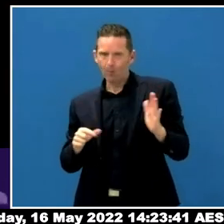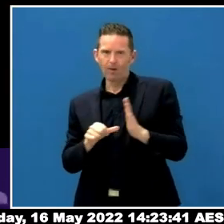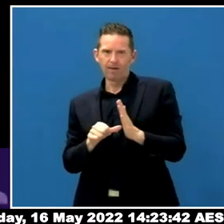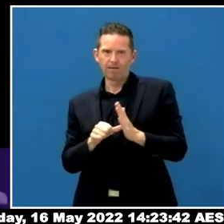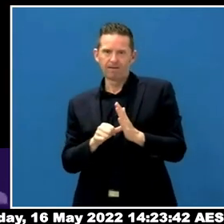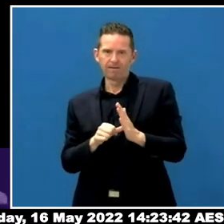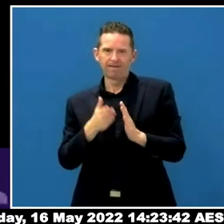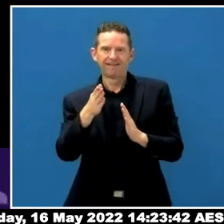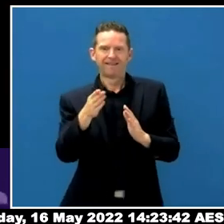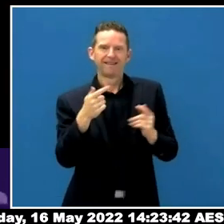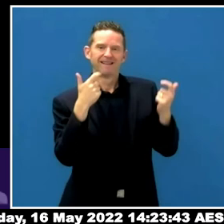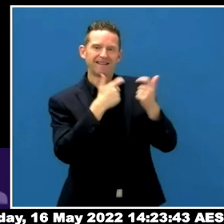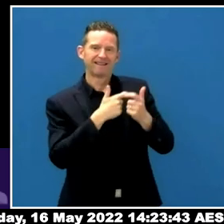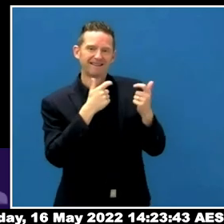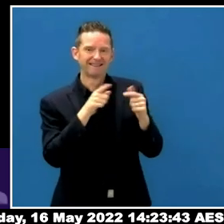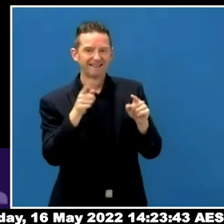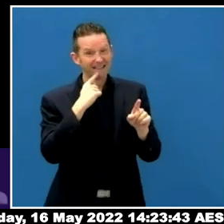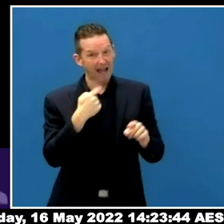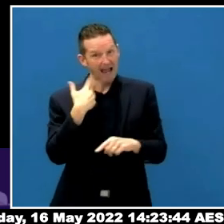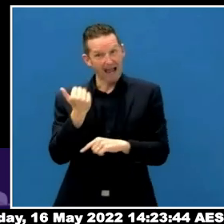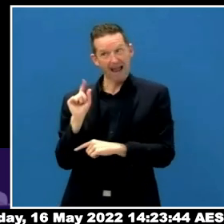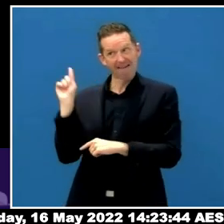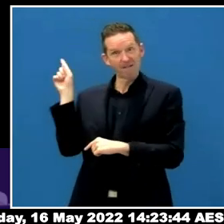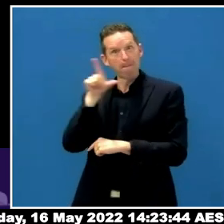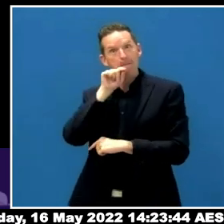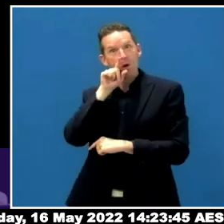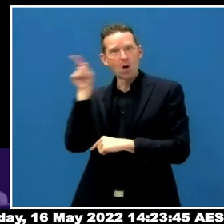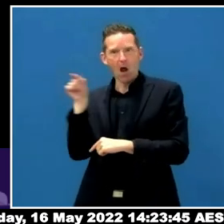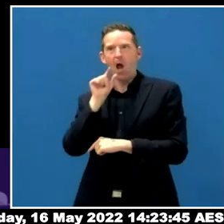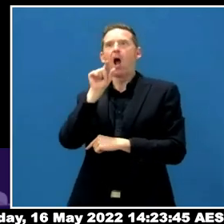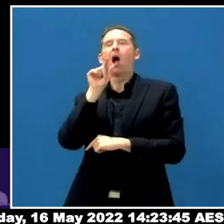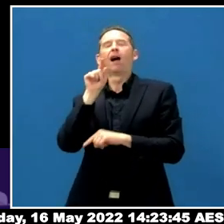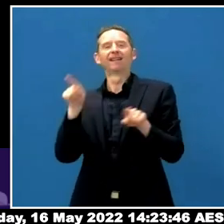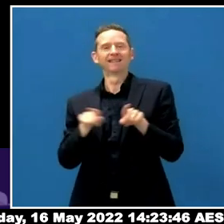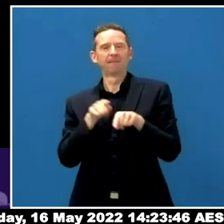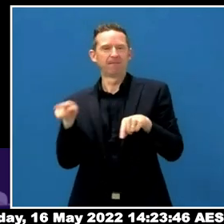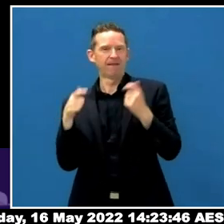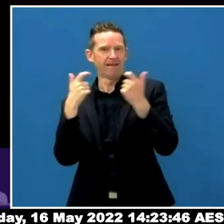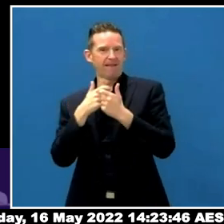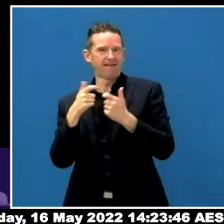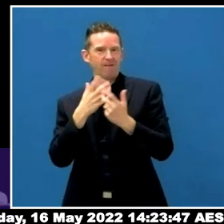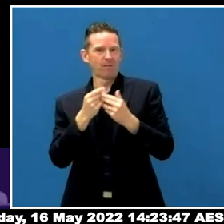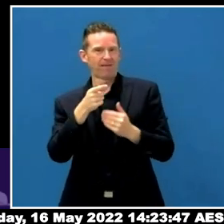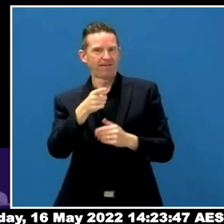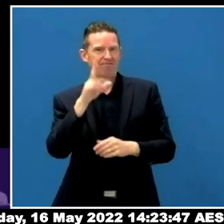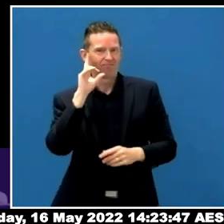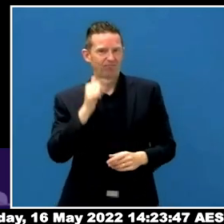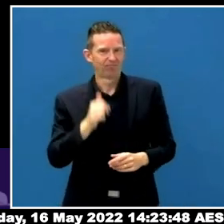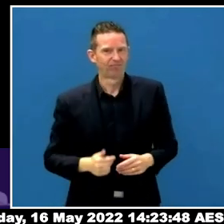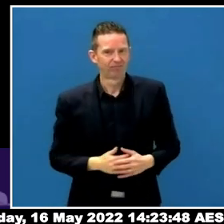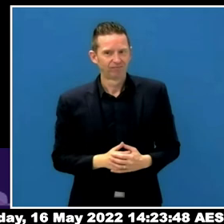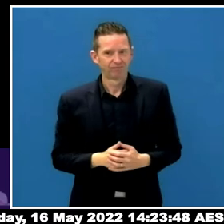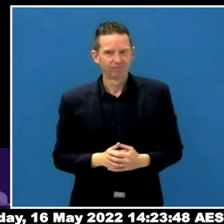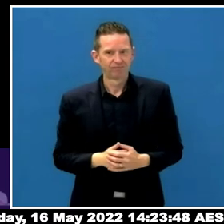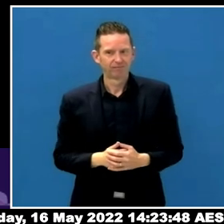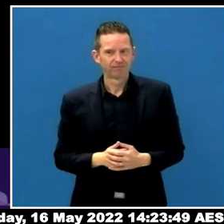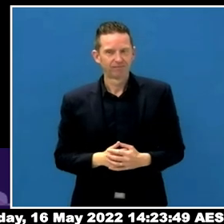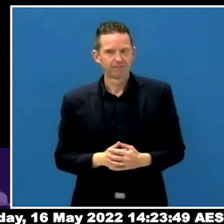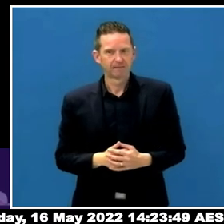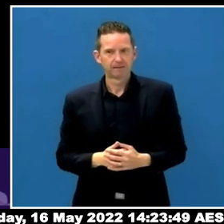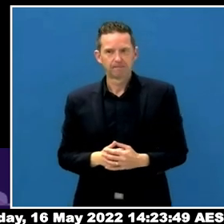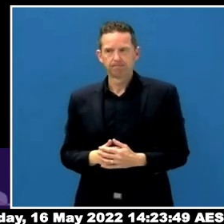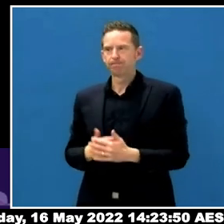Lilly, I hear what the Chair says, but if I can perhaps assist the Chair